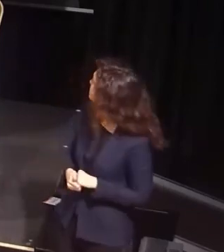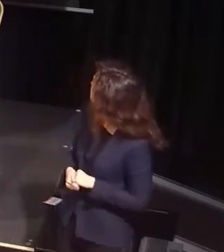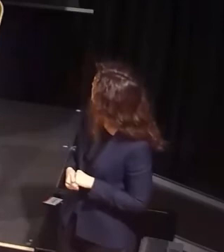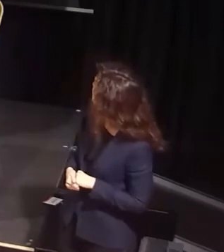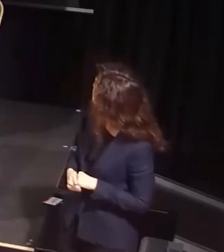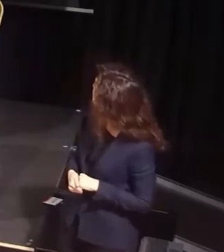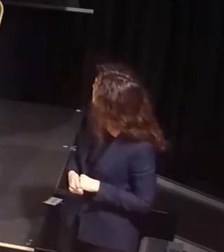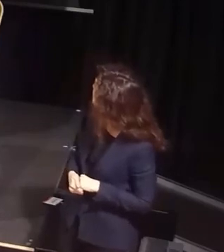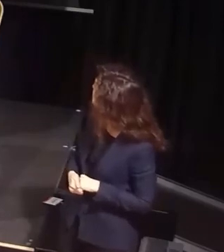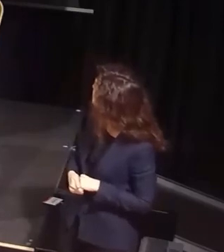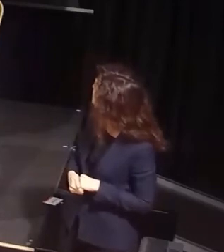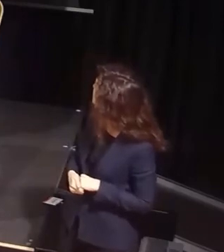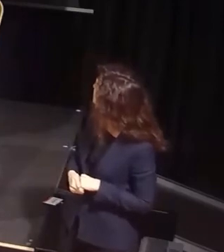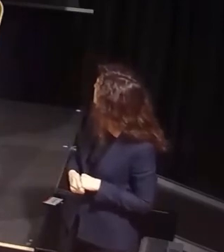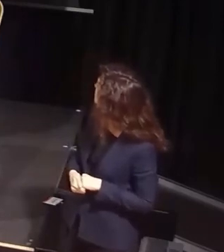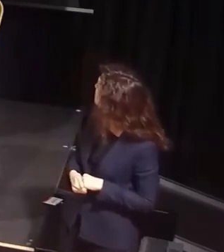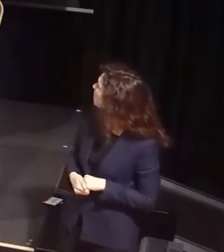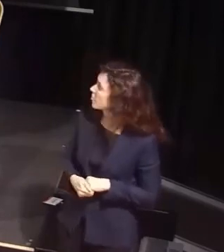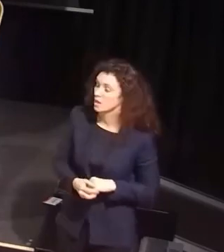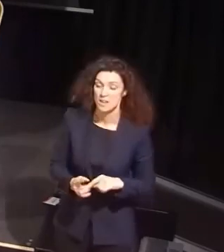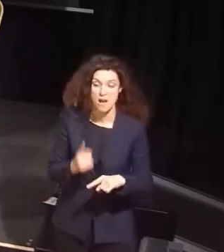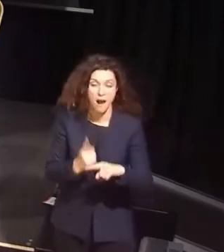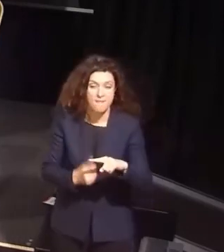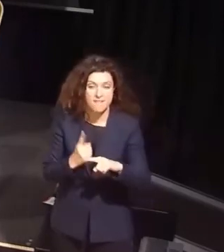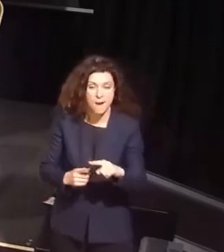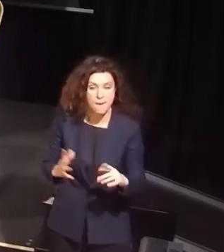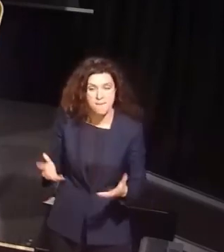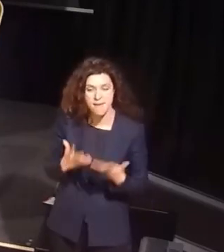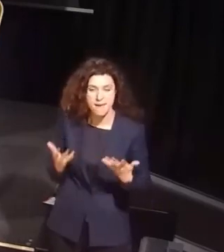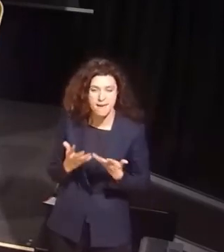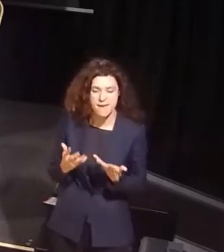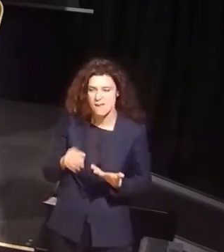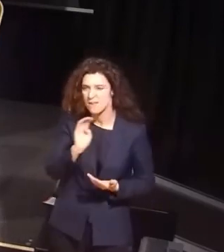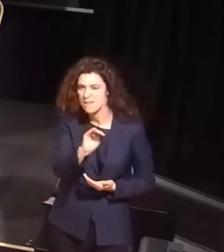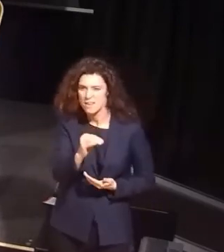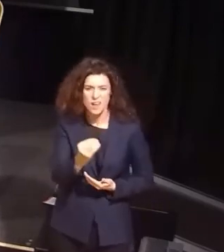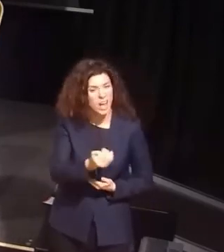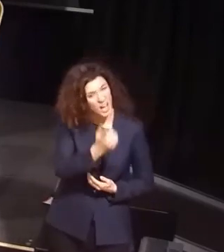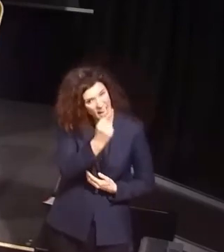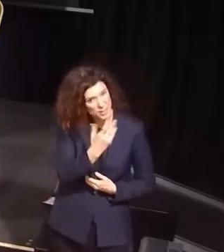After about half an hour of playing, he turned to me and said, "Can I use this to drive a real car?"